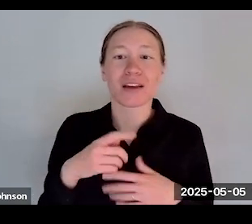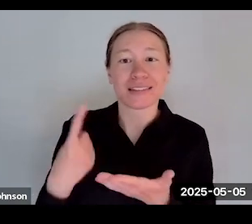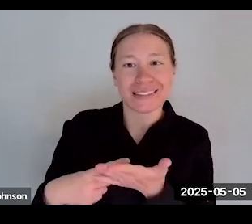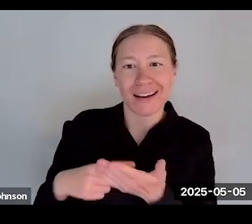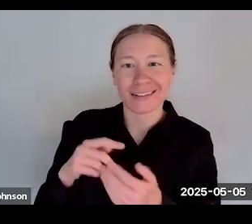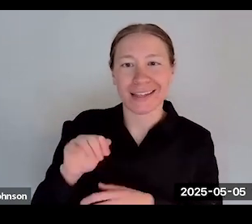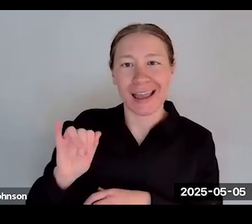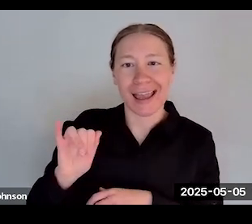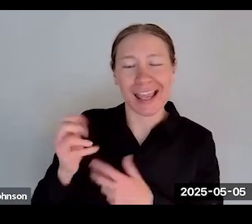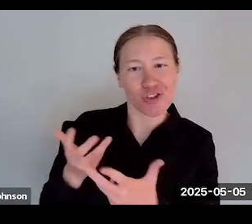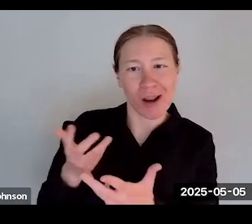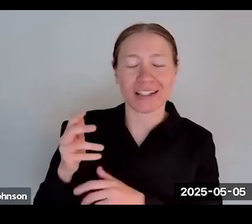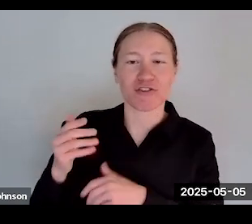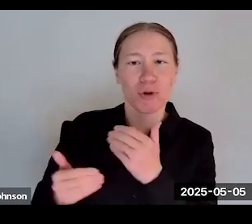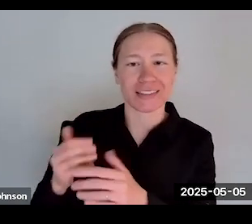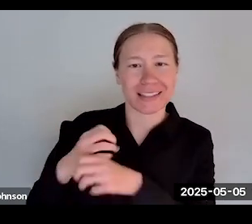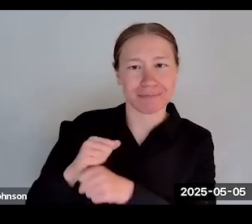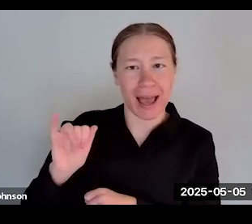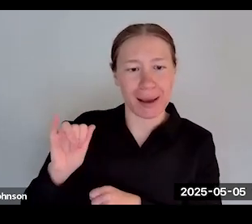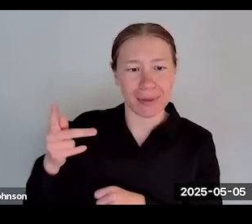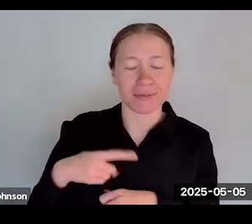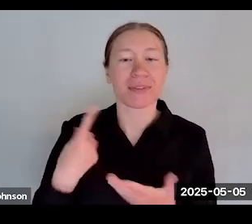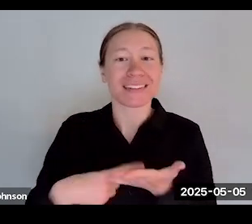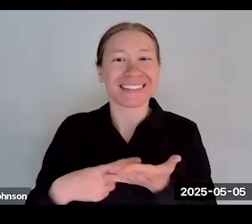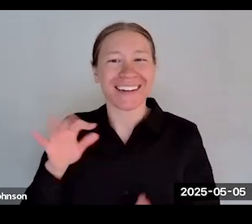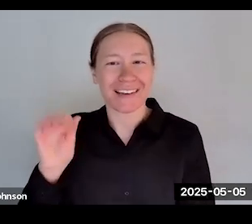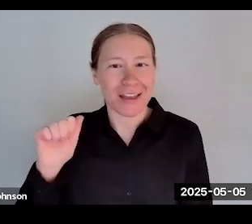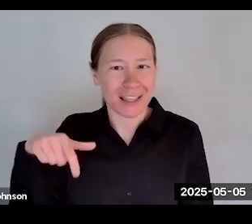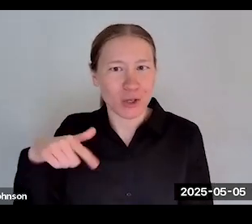discuss frequently asked questions, and conclude with some key takeaways.